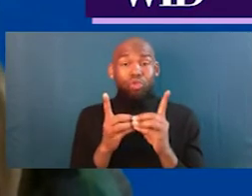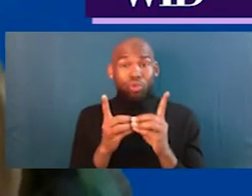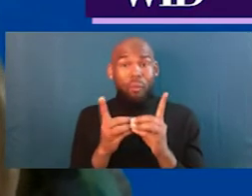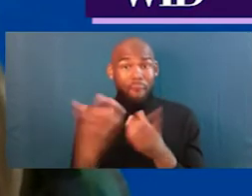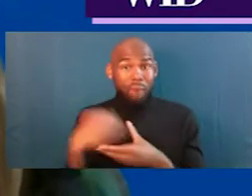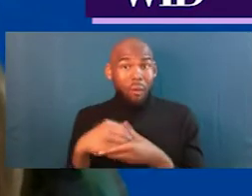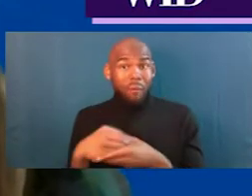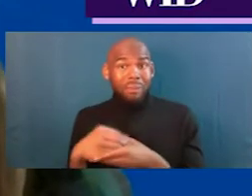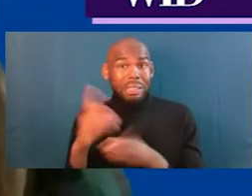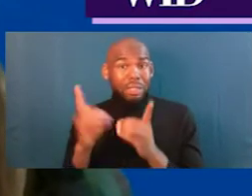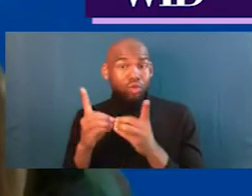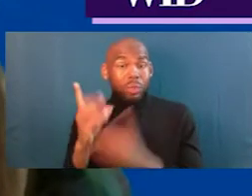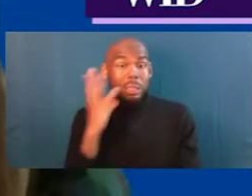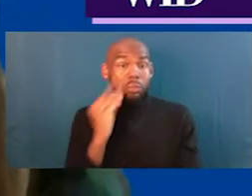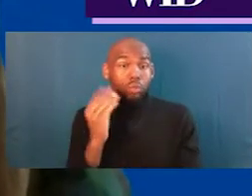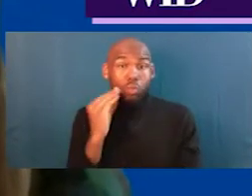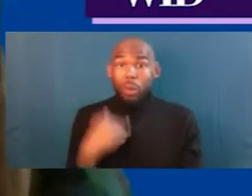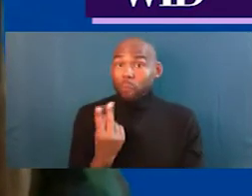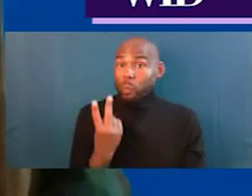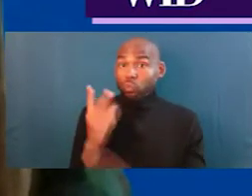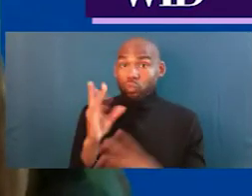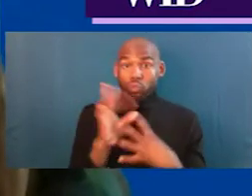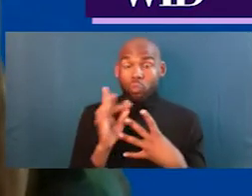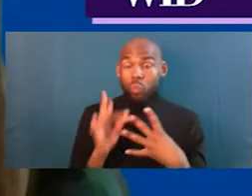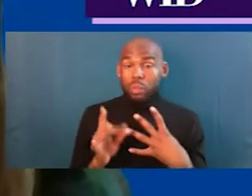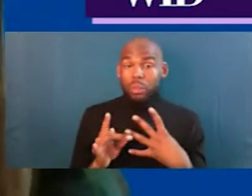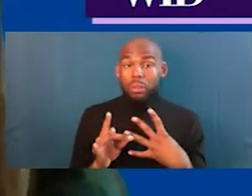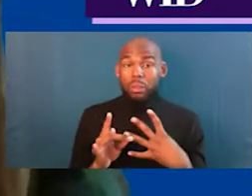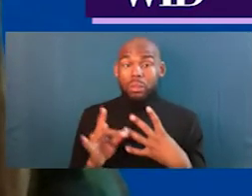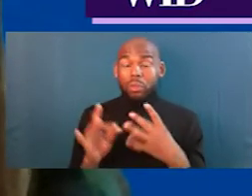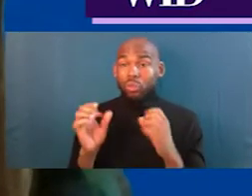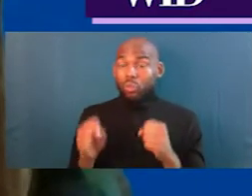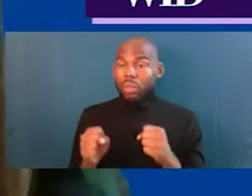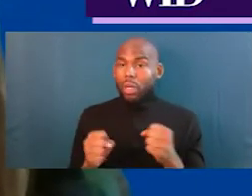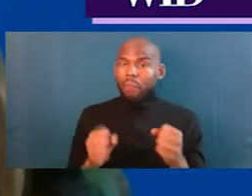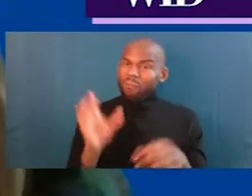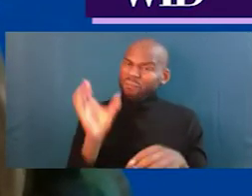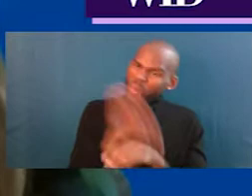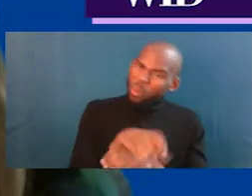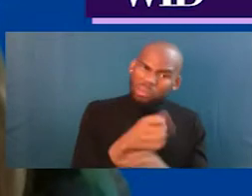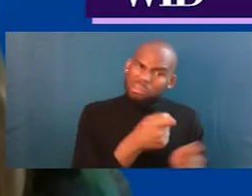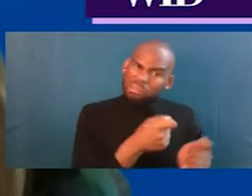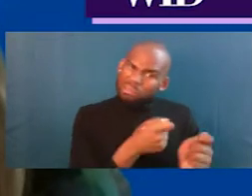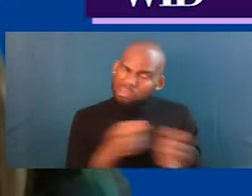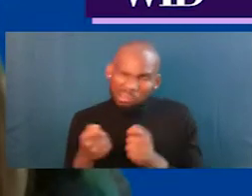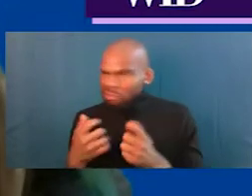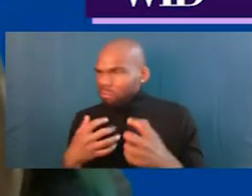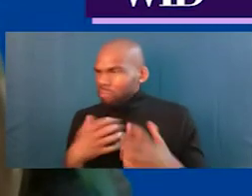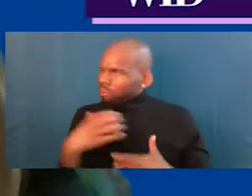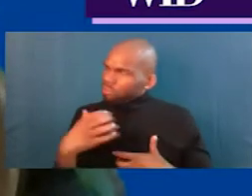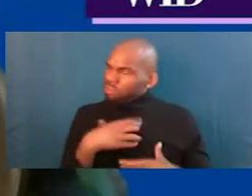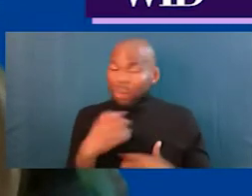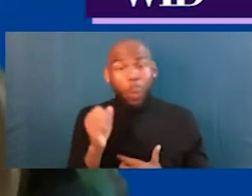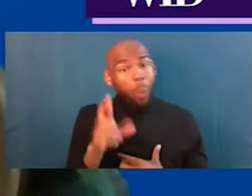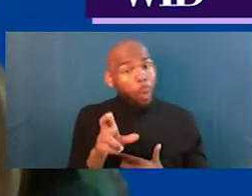you have two choices, right? You can get dragged into this kicking and screaming, or you dive in. And